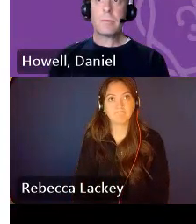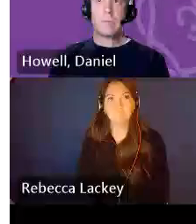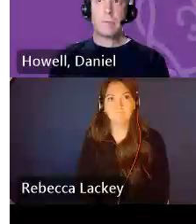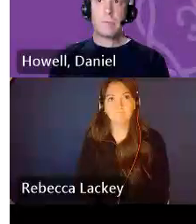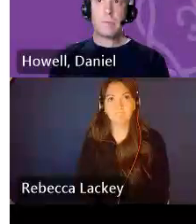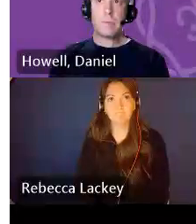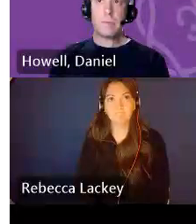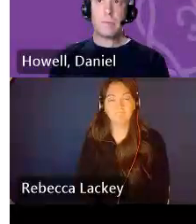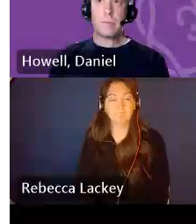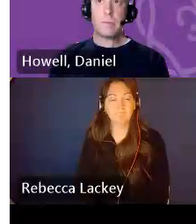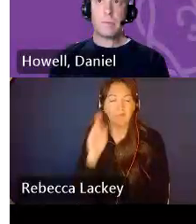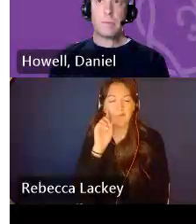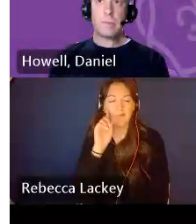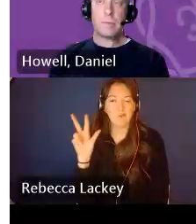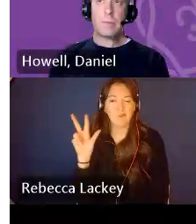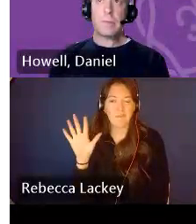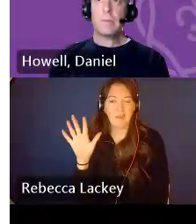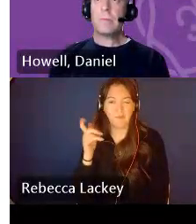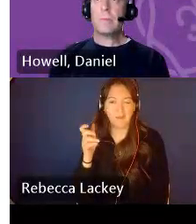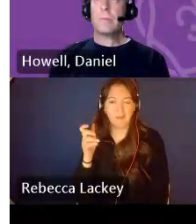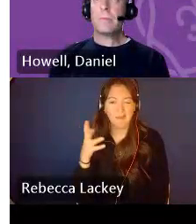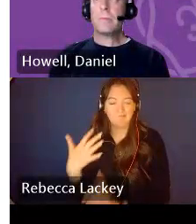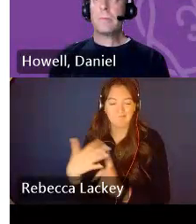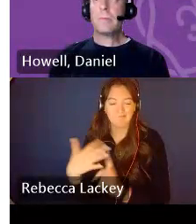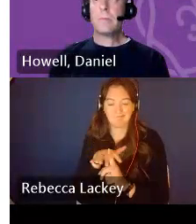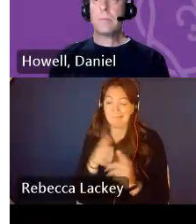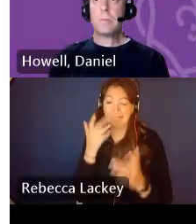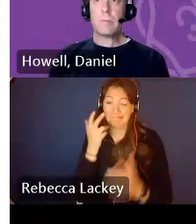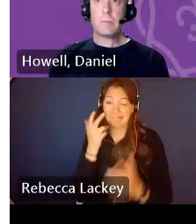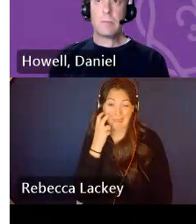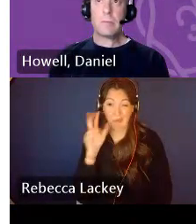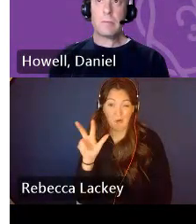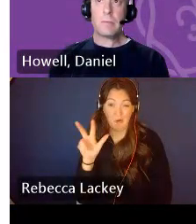to 35 just based on the roadway context and being in being through the residential area,